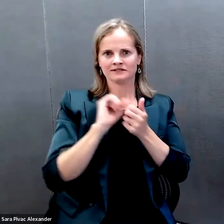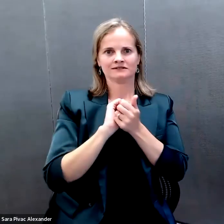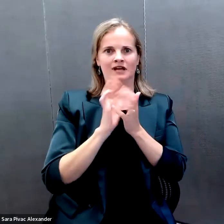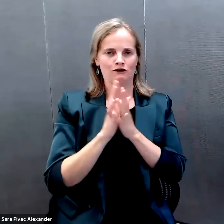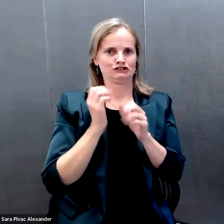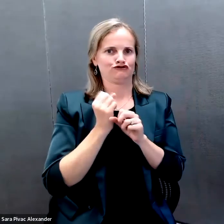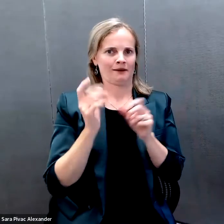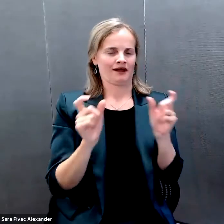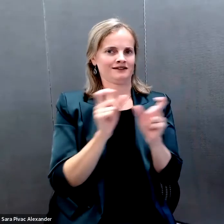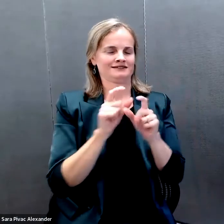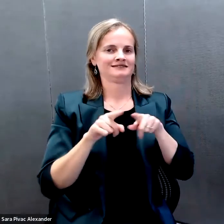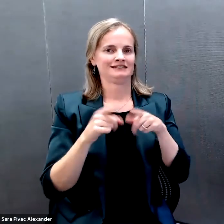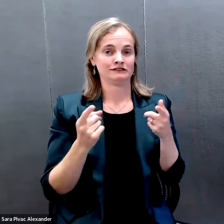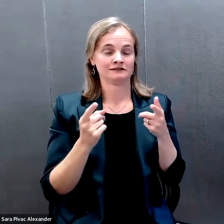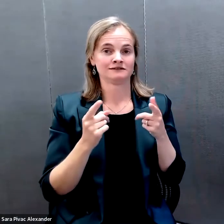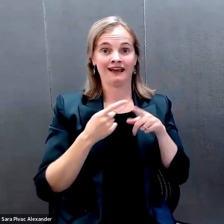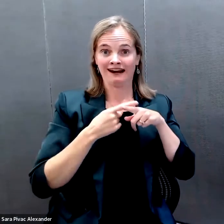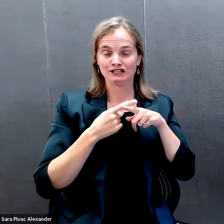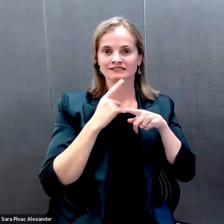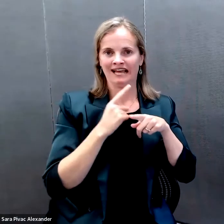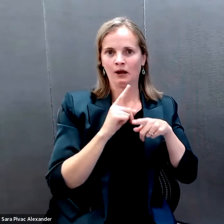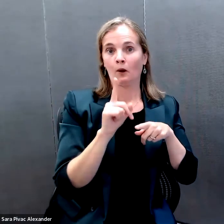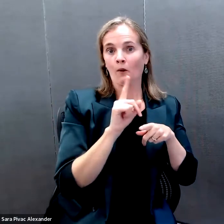as I said before sign language grammar works a little bit differently